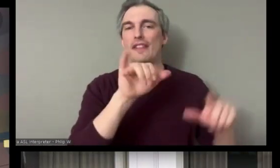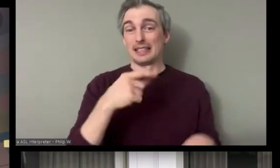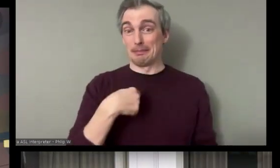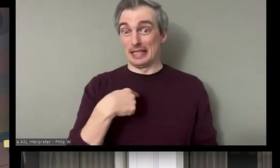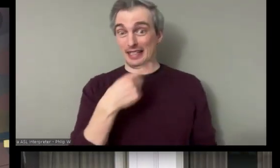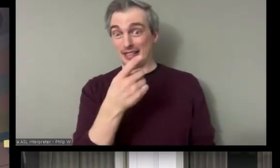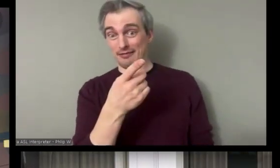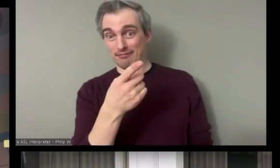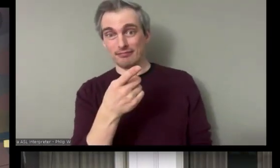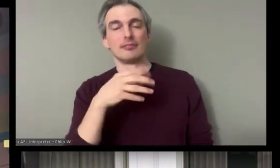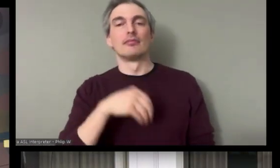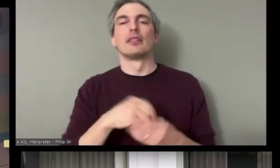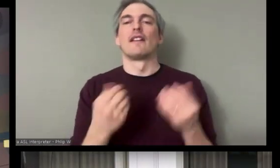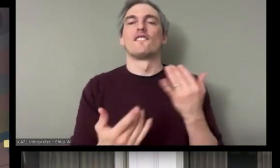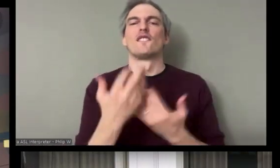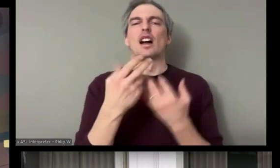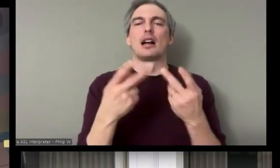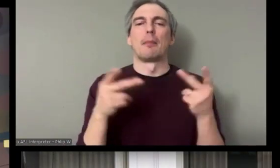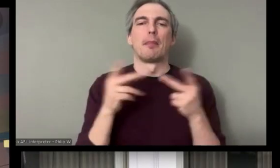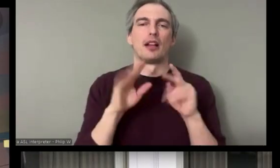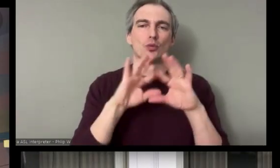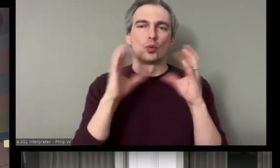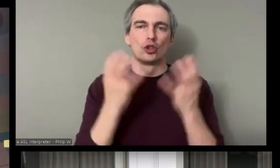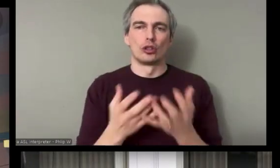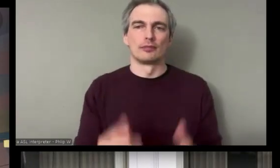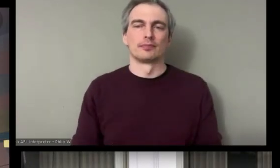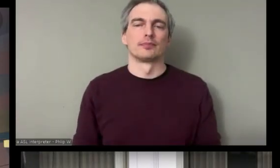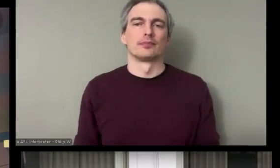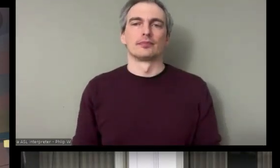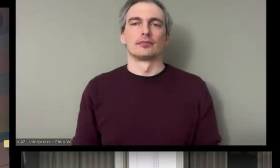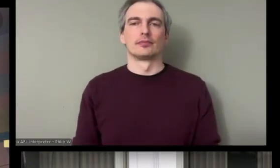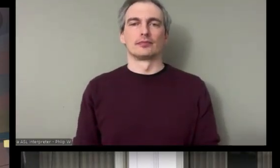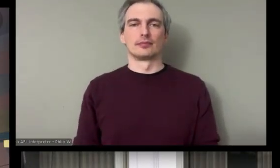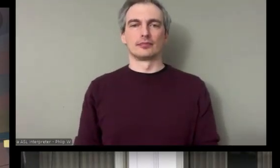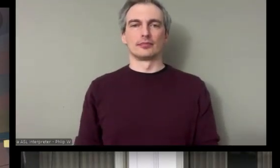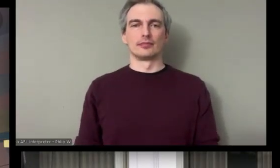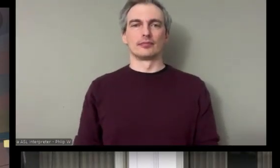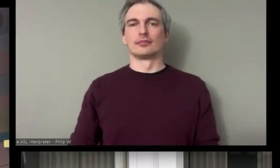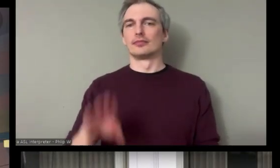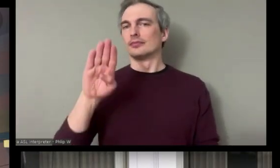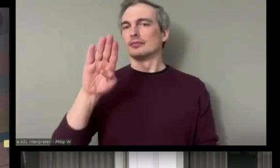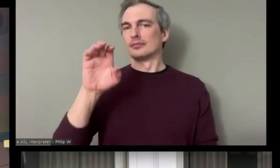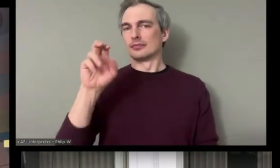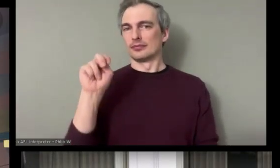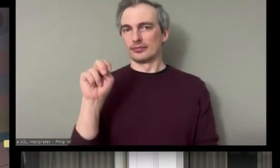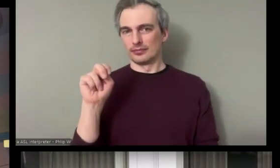And on the back, we actually have... Well... Ben is wearing it. The Accessibility New York City T-shirt.